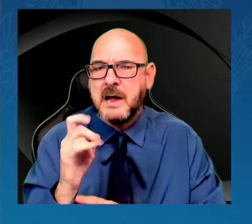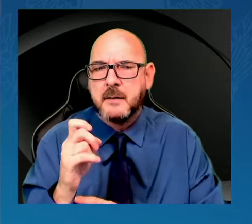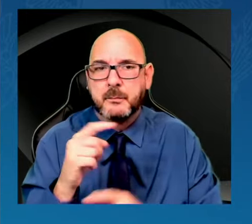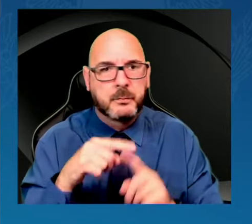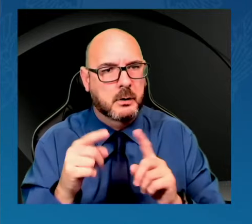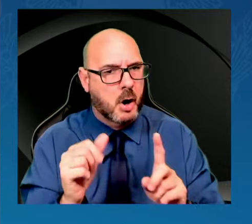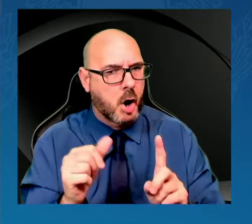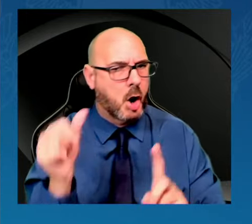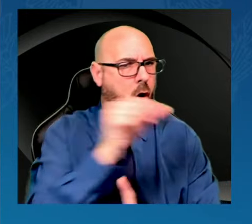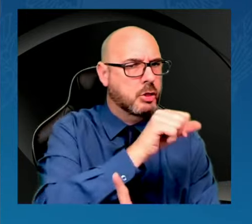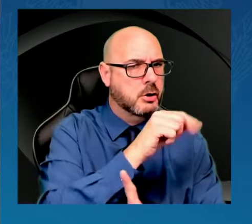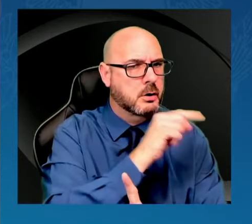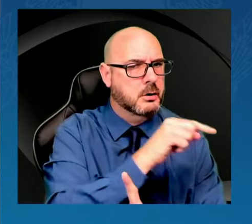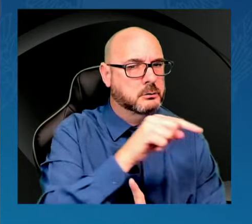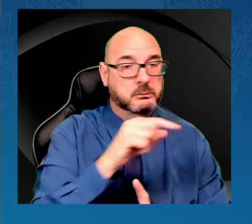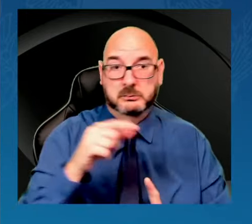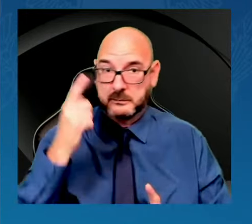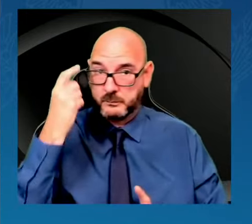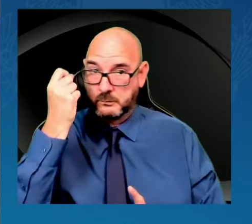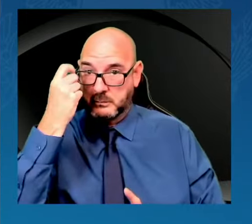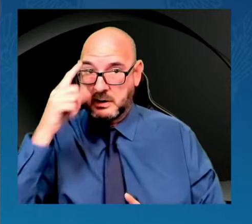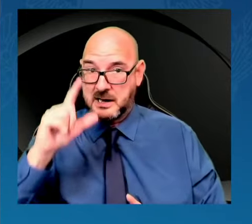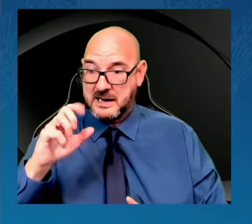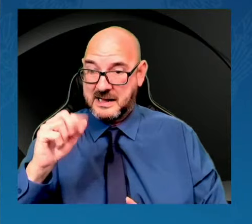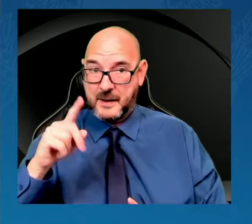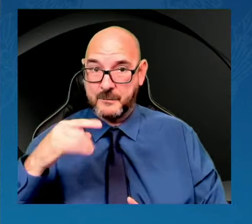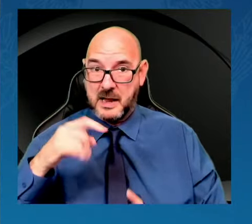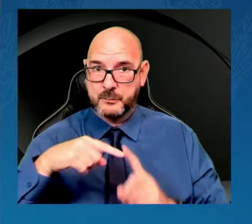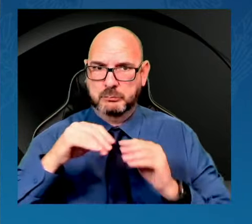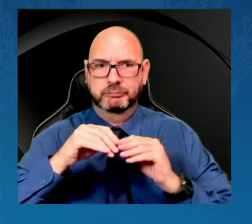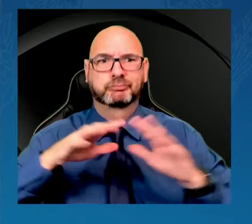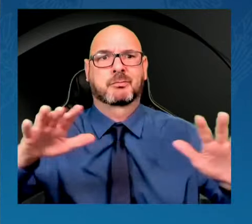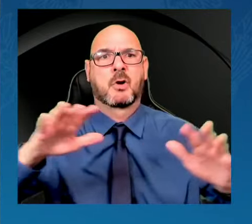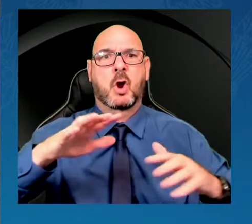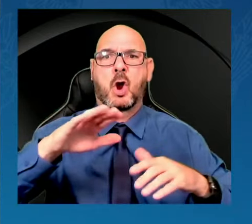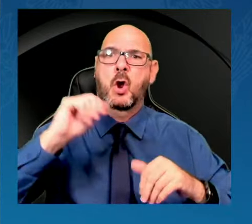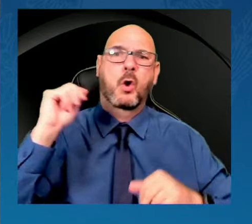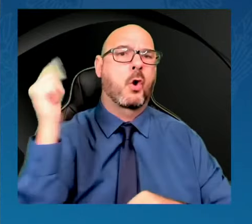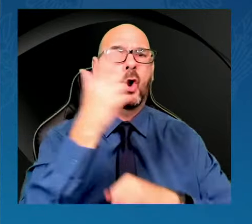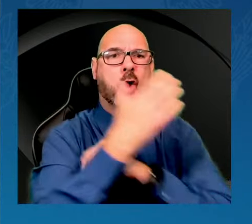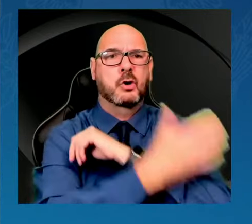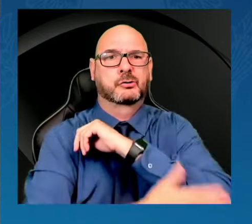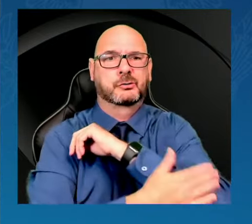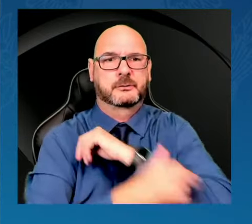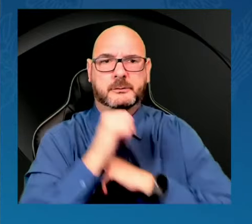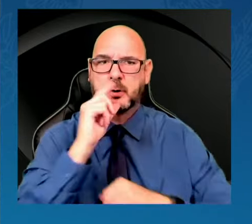throughout the country, not just in low-income communities, not just in communities of color.